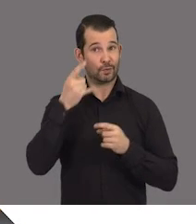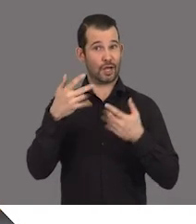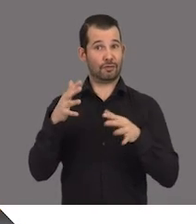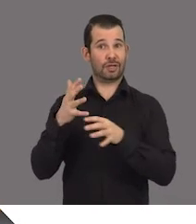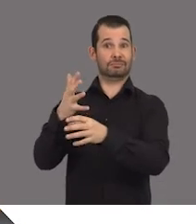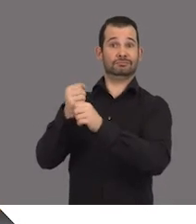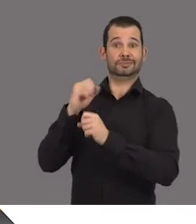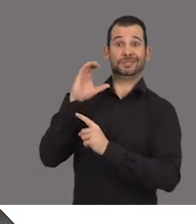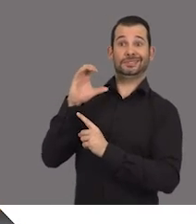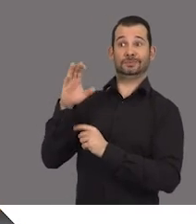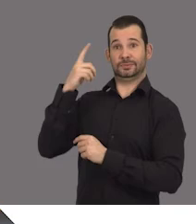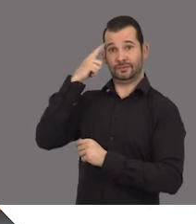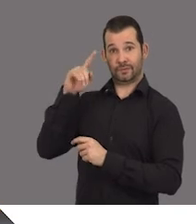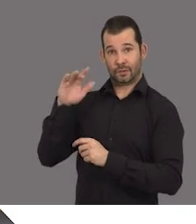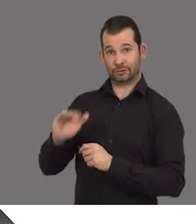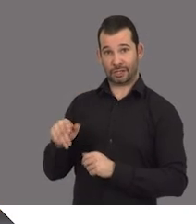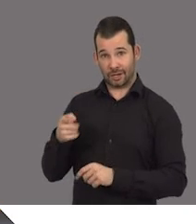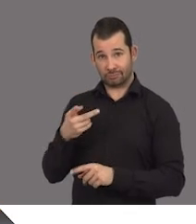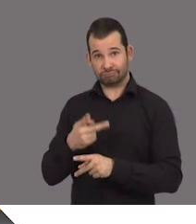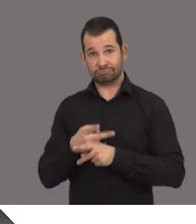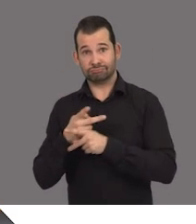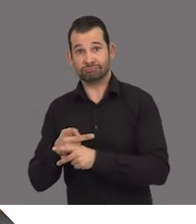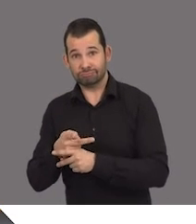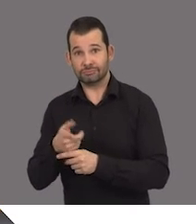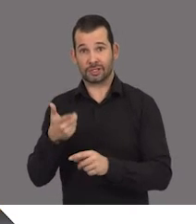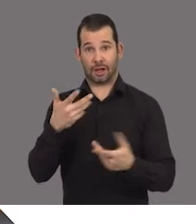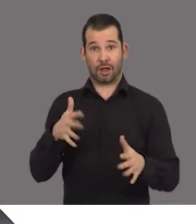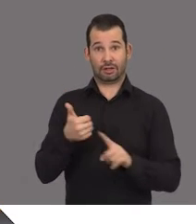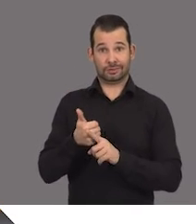It will be automatically included with your CCB payments.